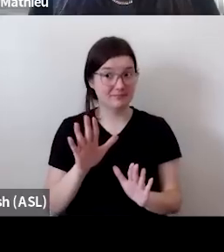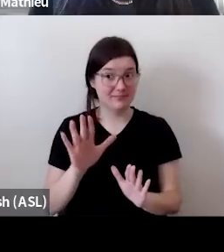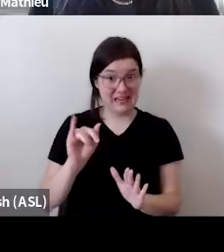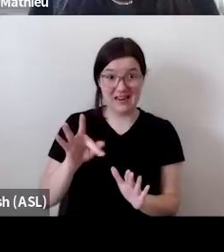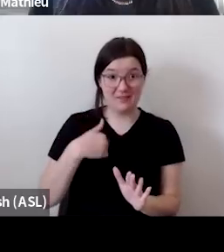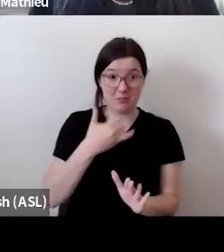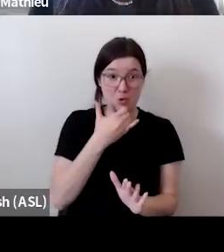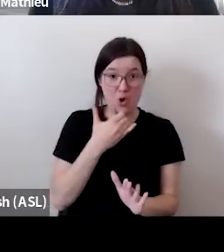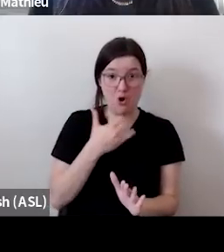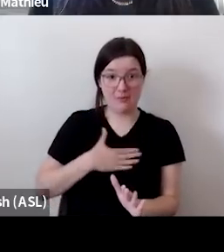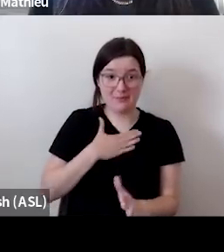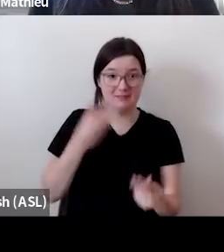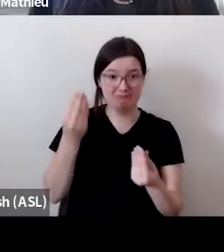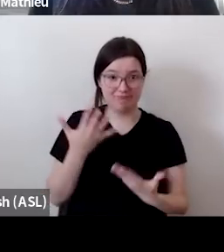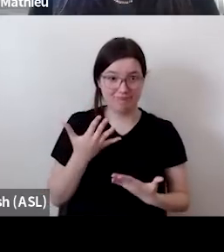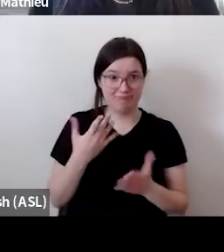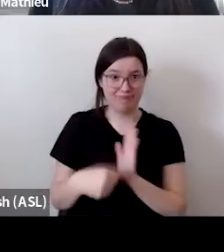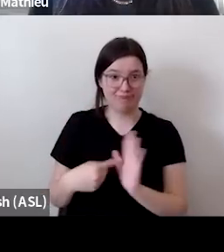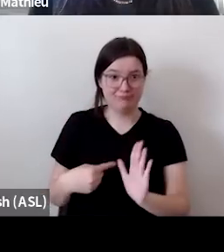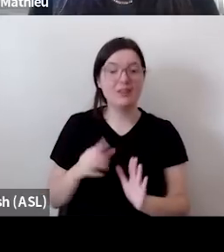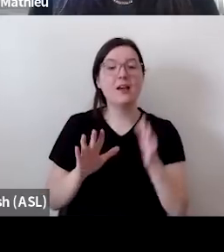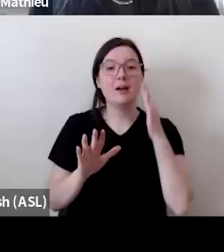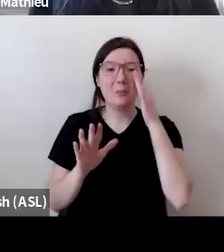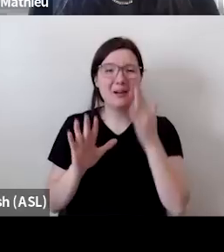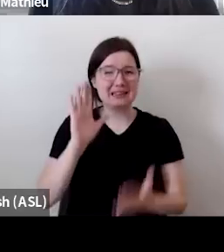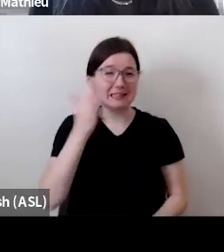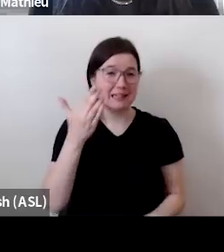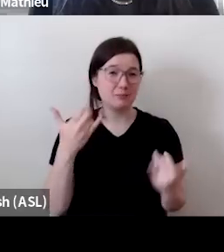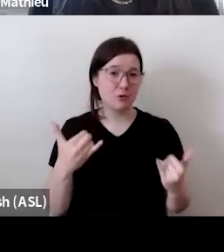but like no specific cultural considerations